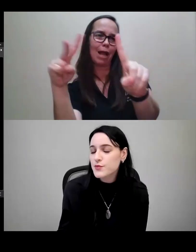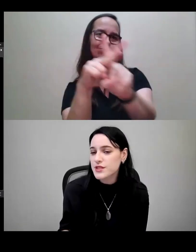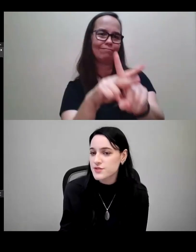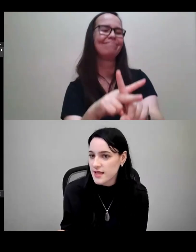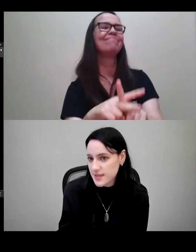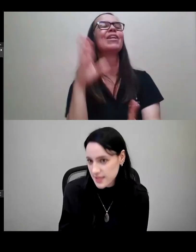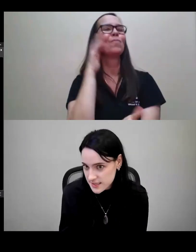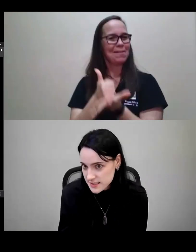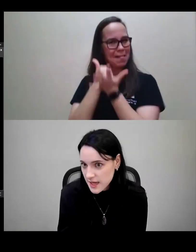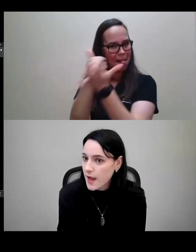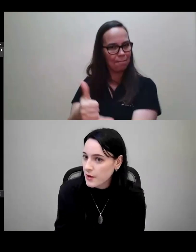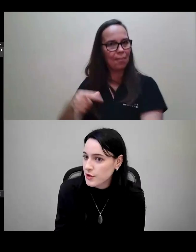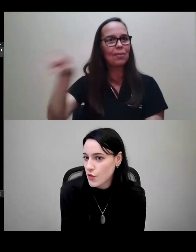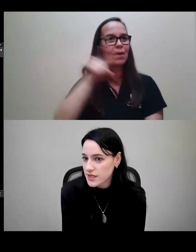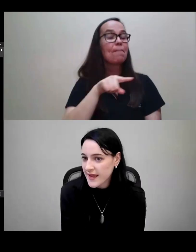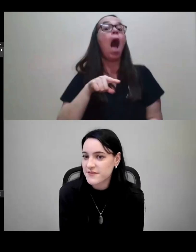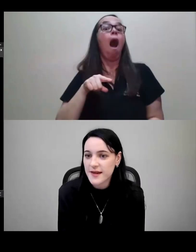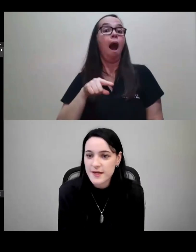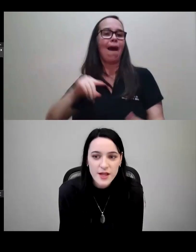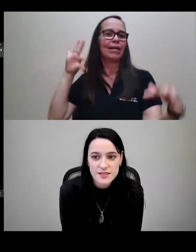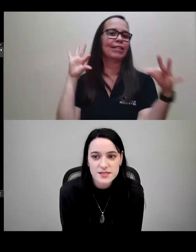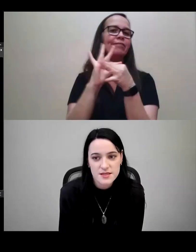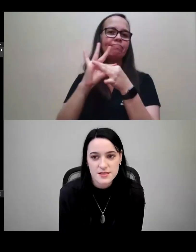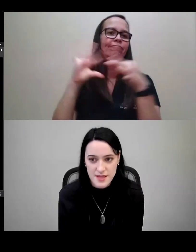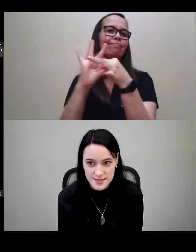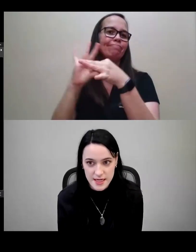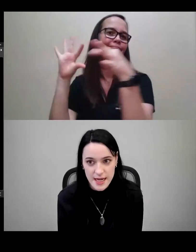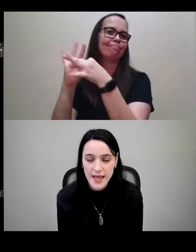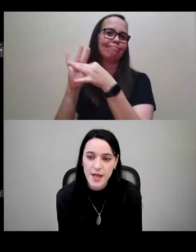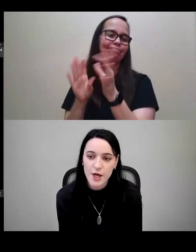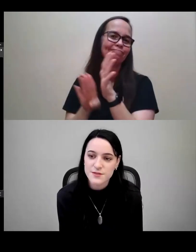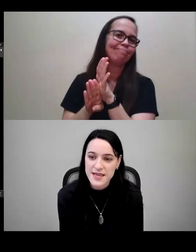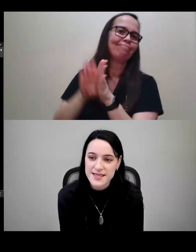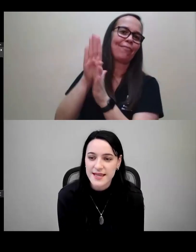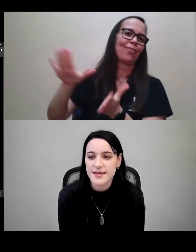"Remember when you said this about your life? that applies to this lesson." It helps make